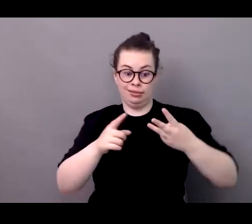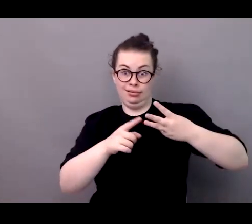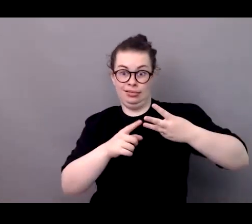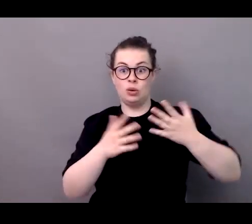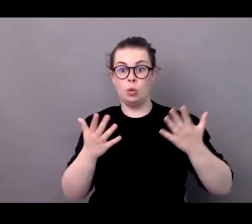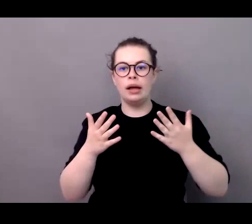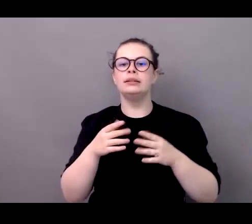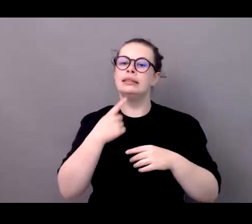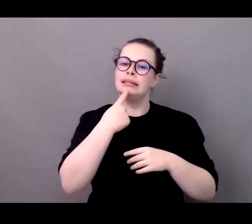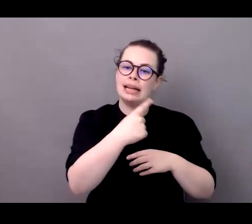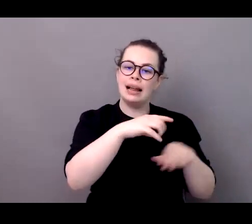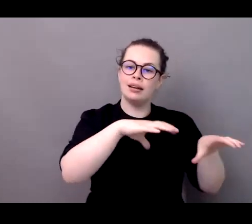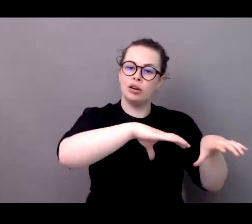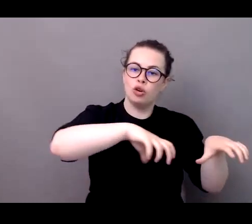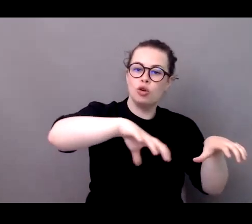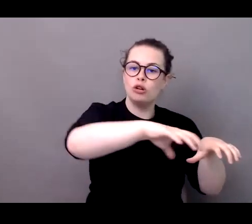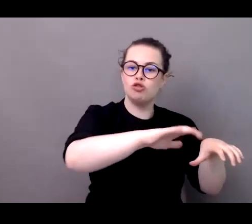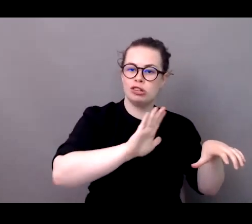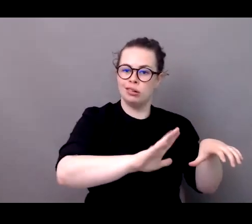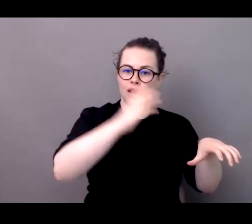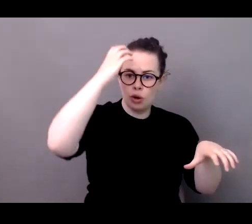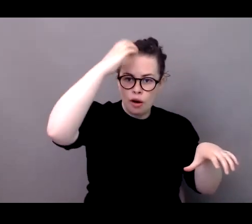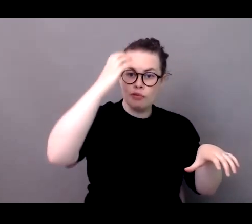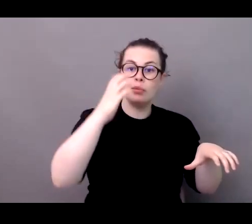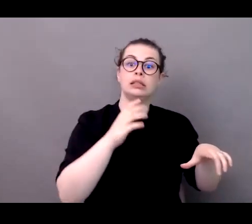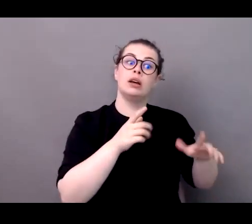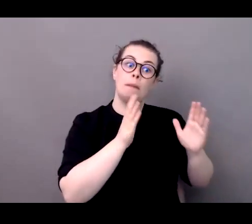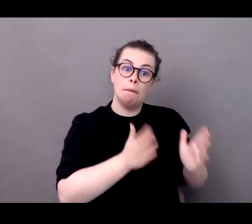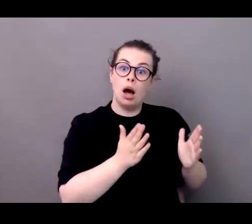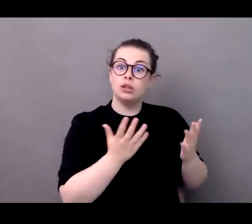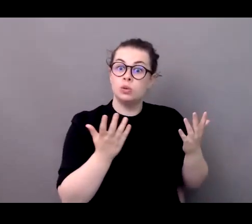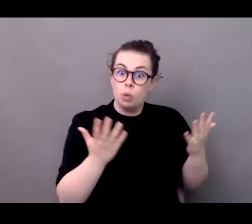that states are required to take to implement all of the elements that we've just described